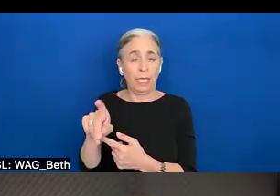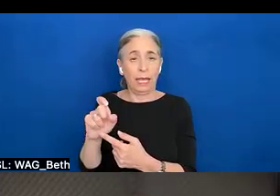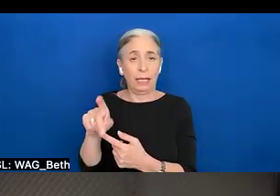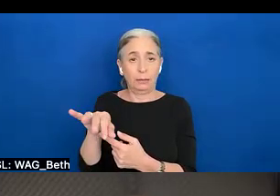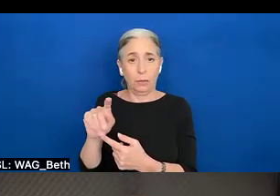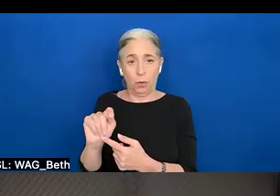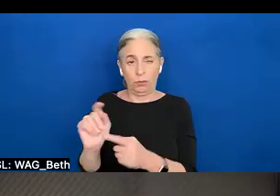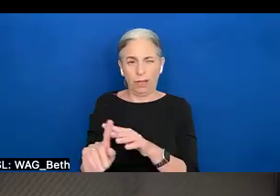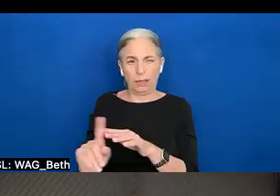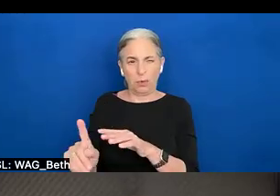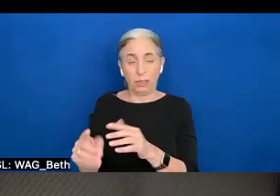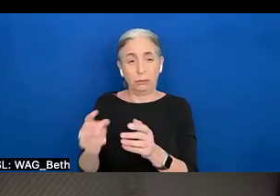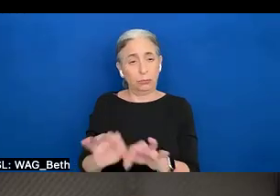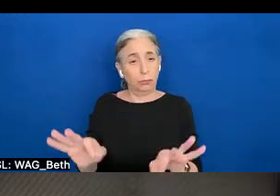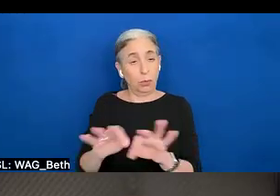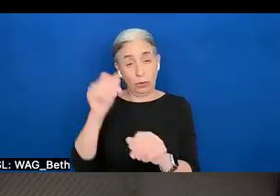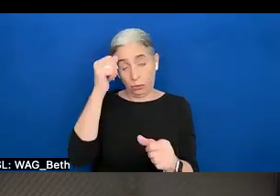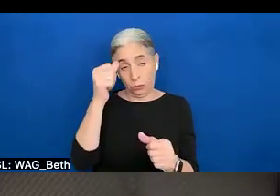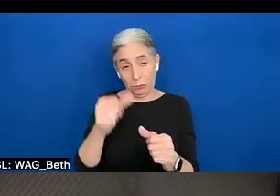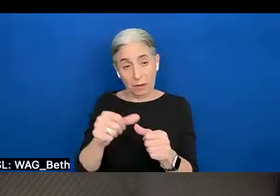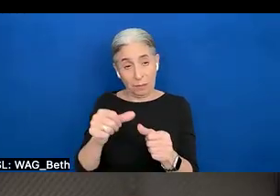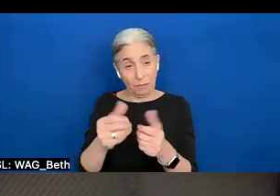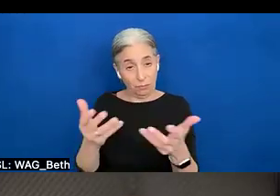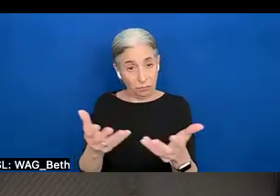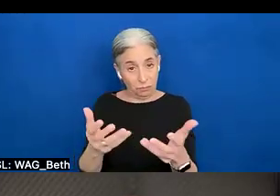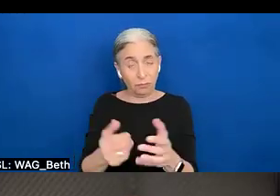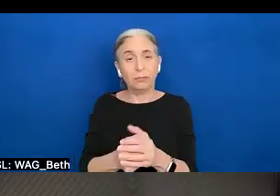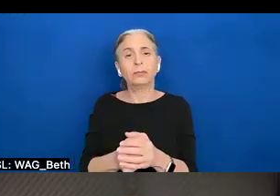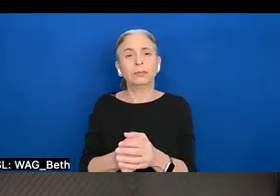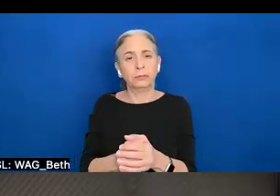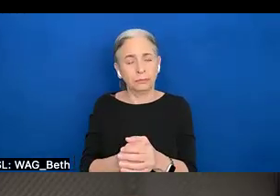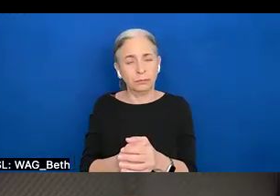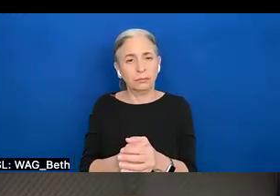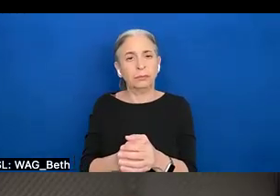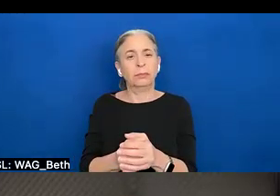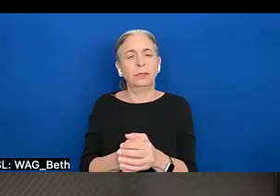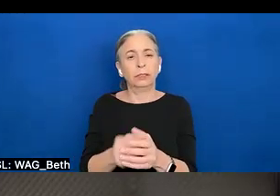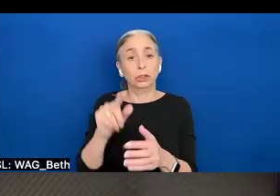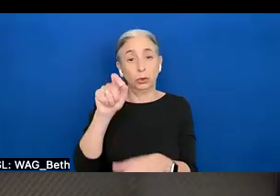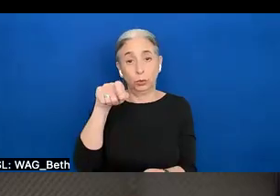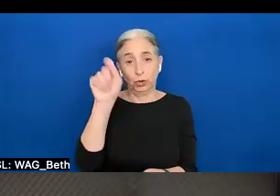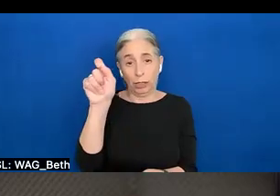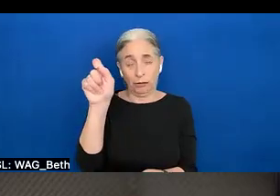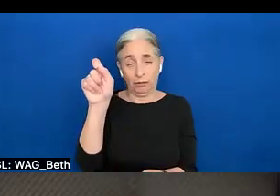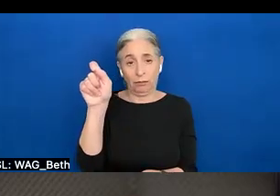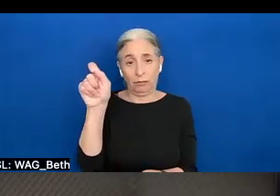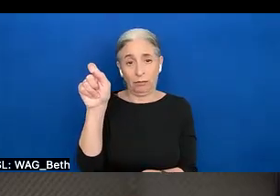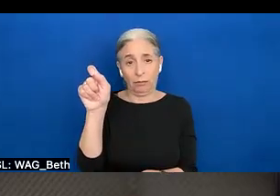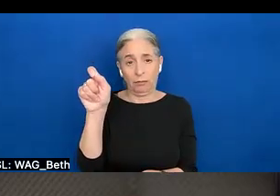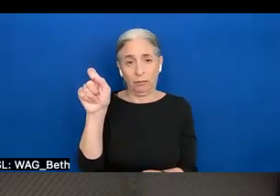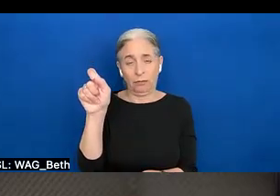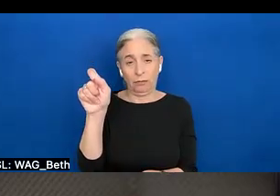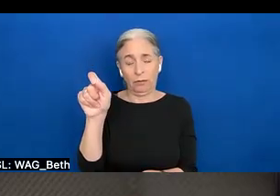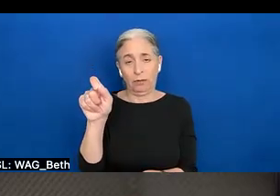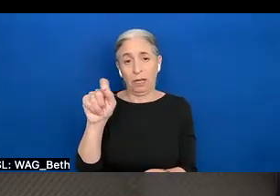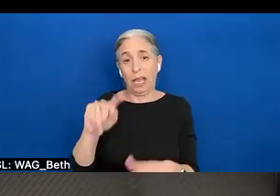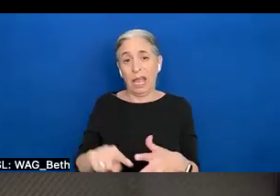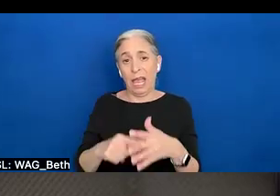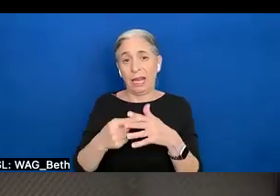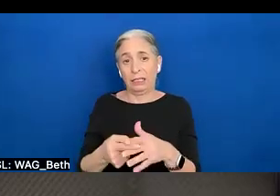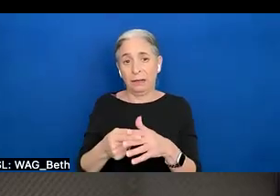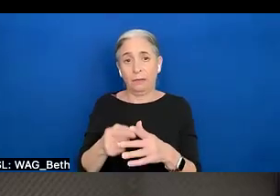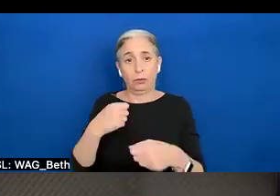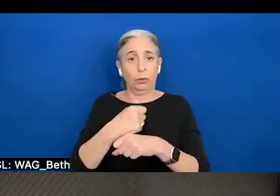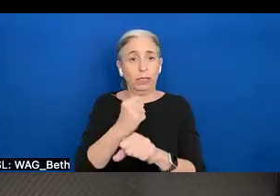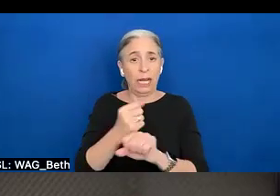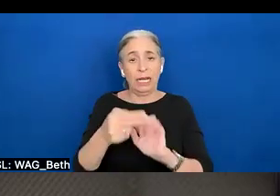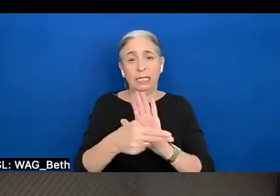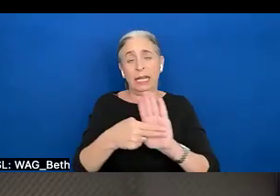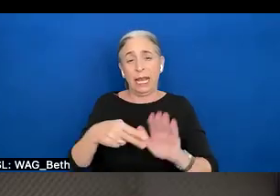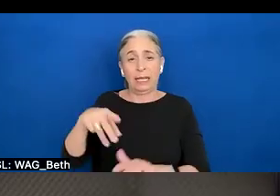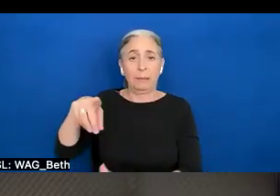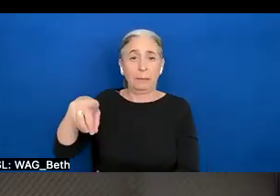to remember to check or activate create tagged PDF.